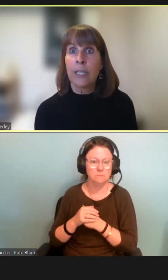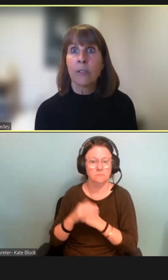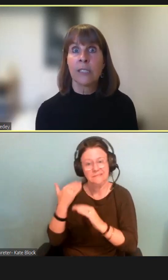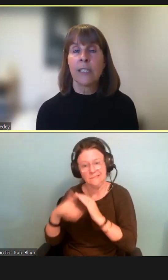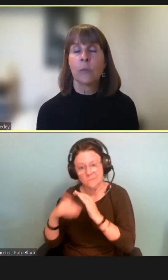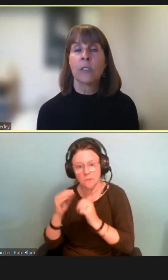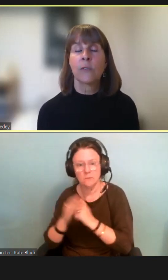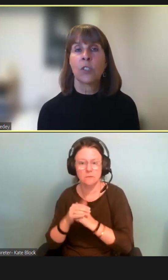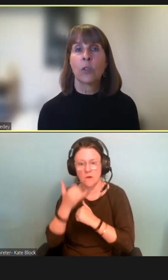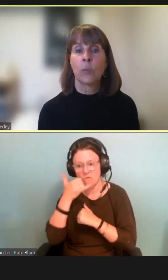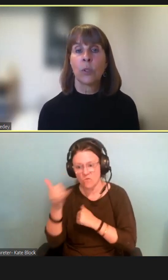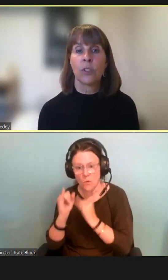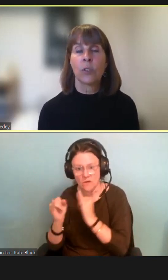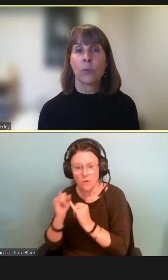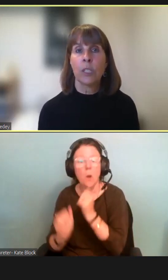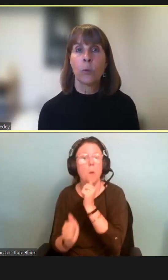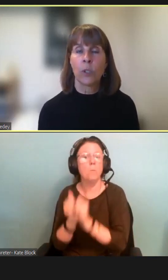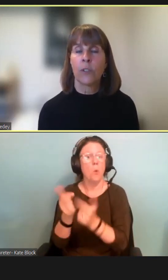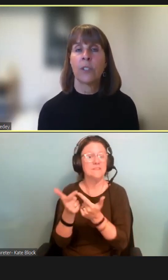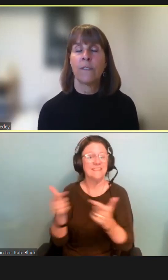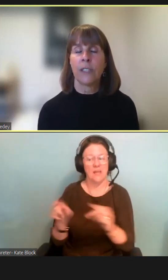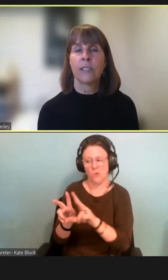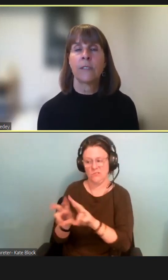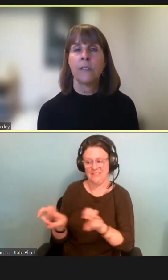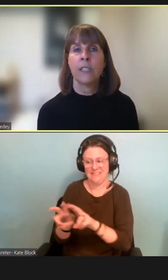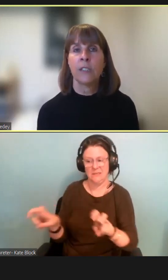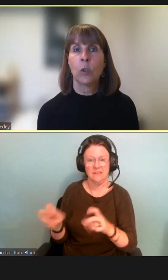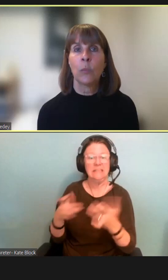assessments for children birth to three work very effectively via Zoom because